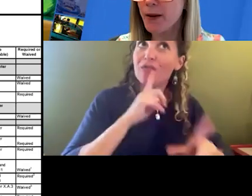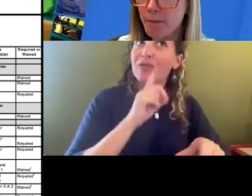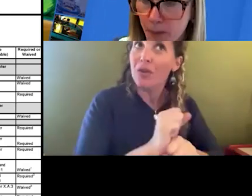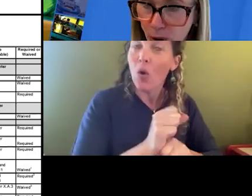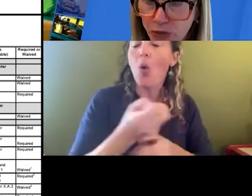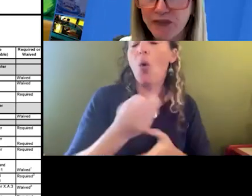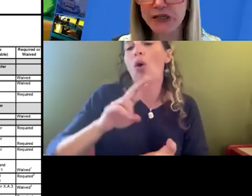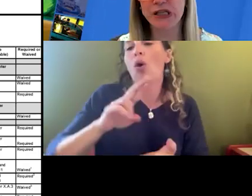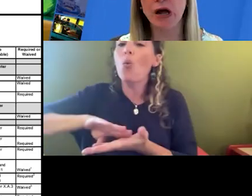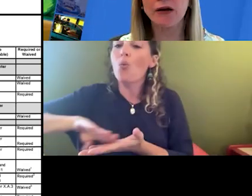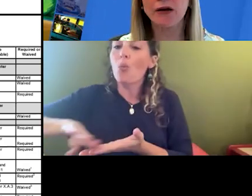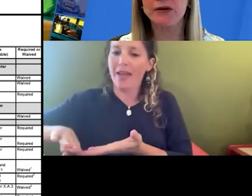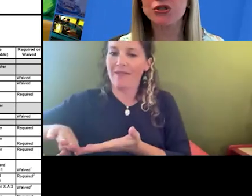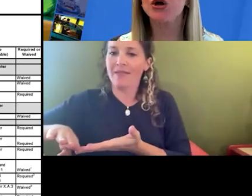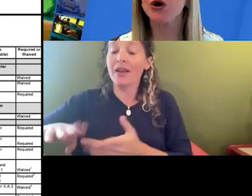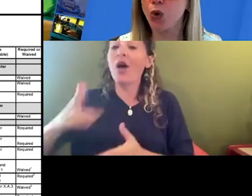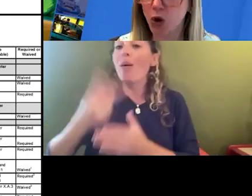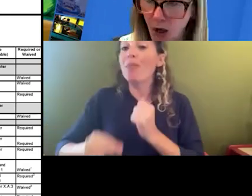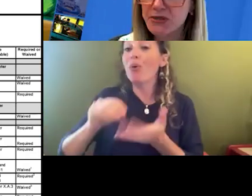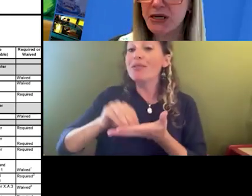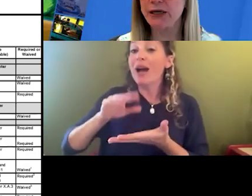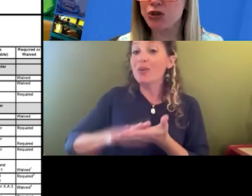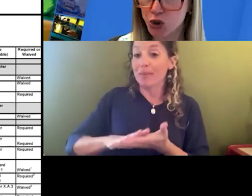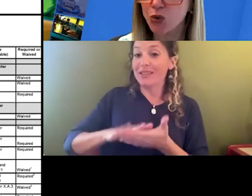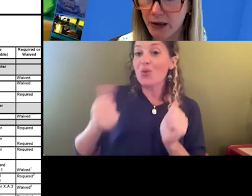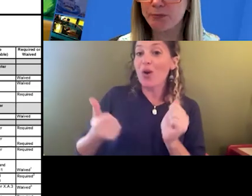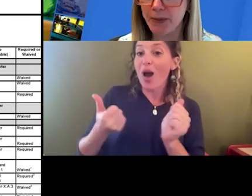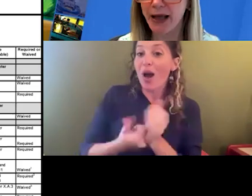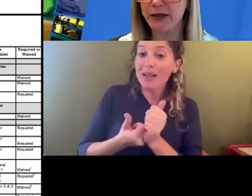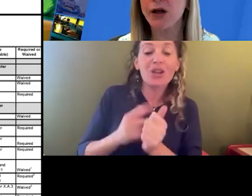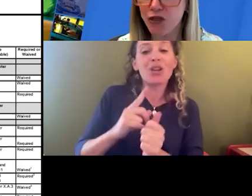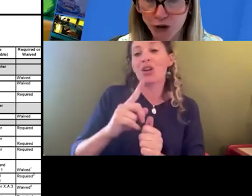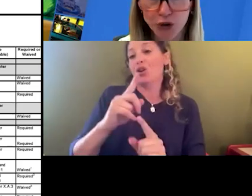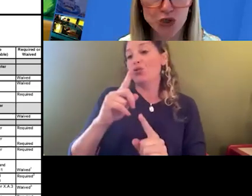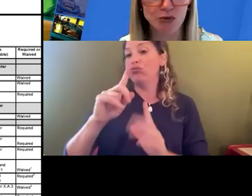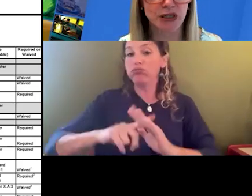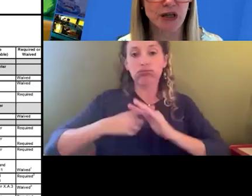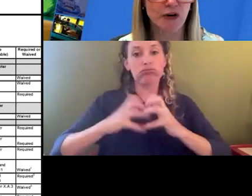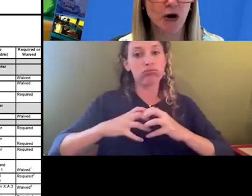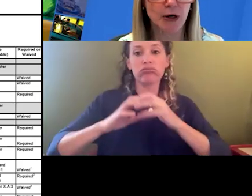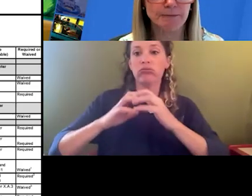Both of these documents were updated to implement the new 2 CFR.